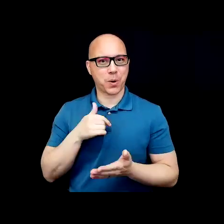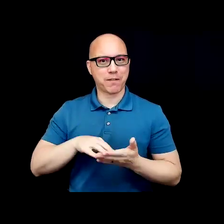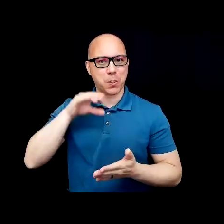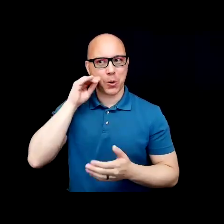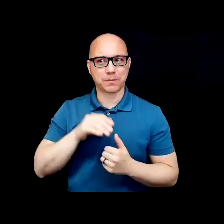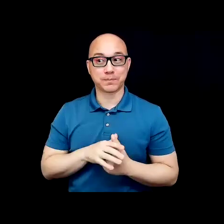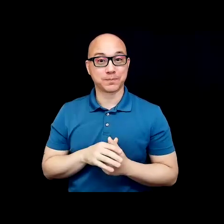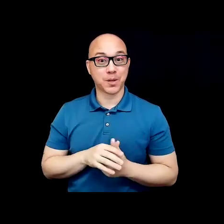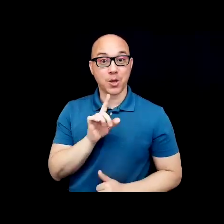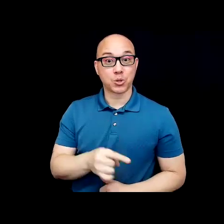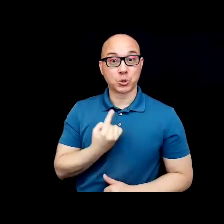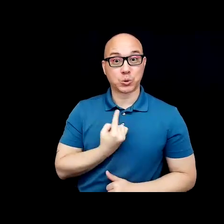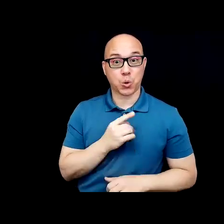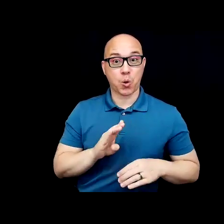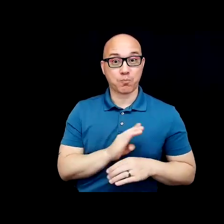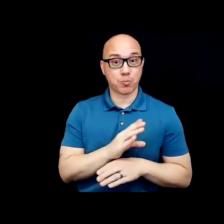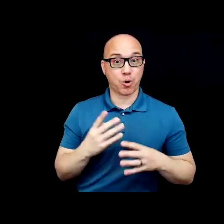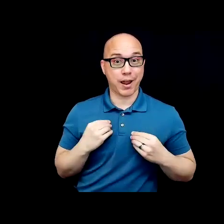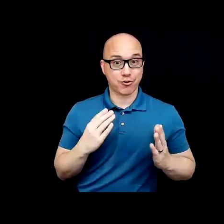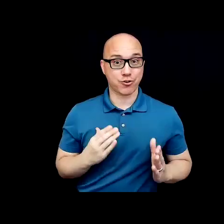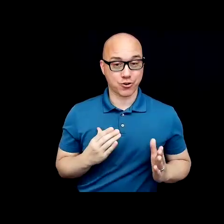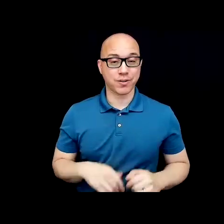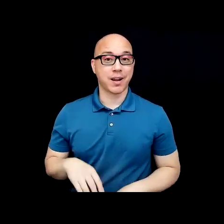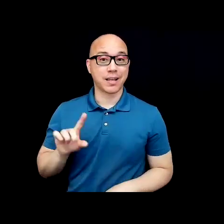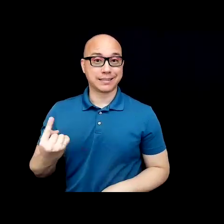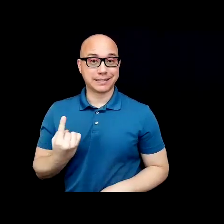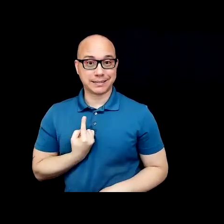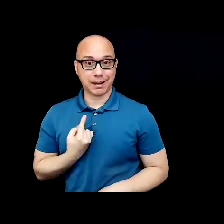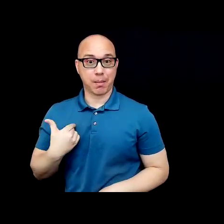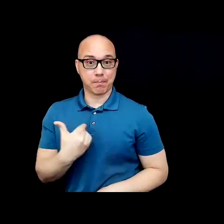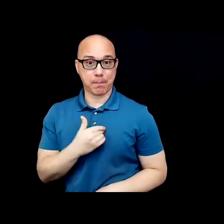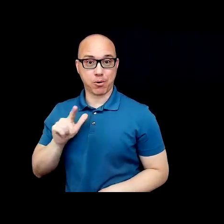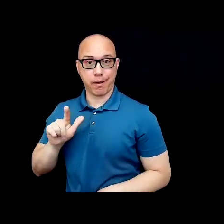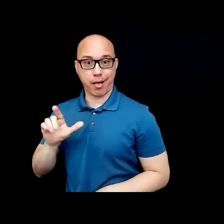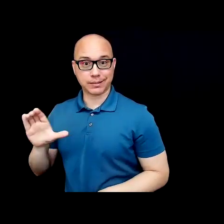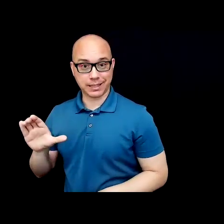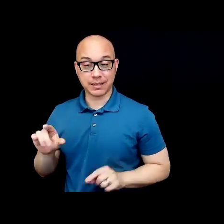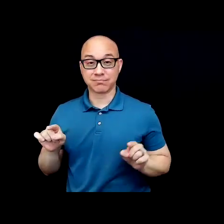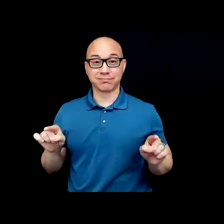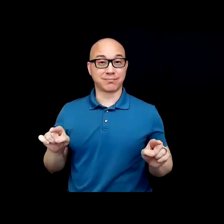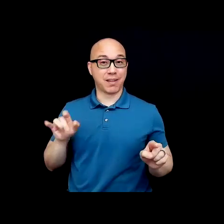Proprietors and Single Member LLCs are treated the exact same for tax purposes. They report